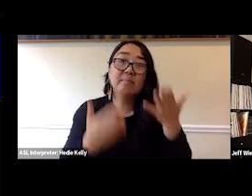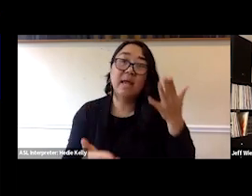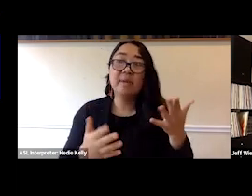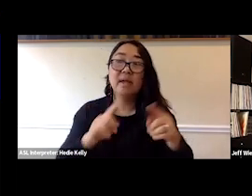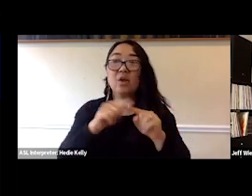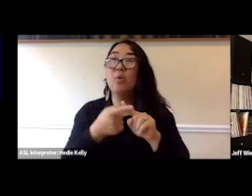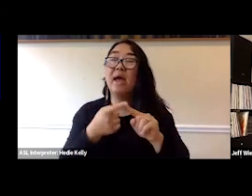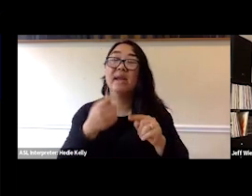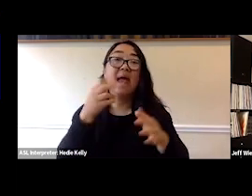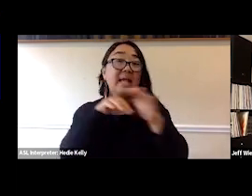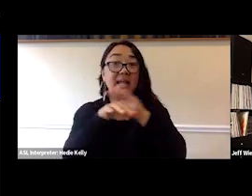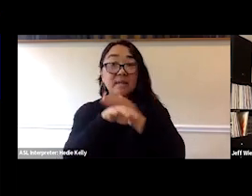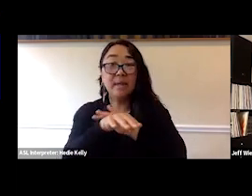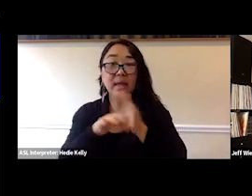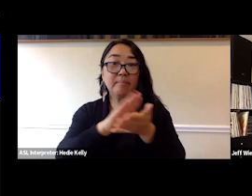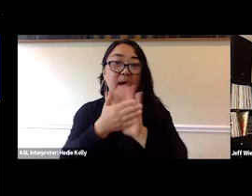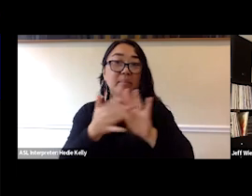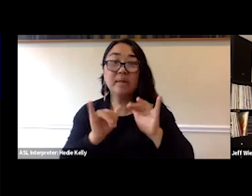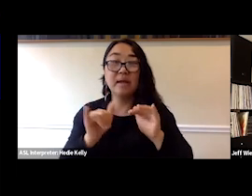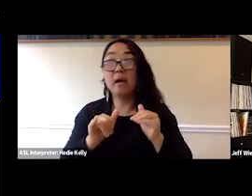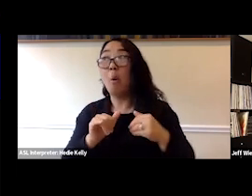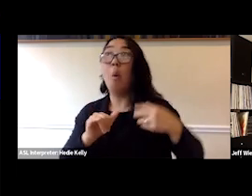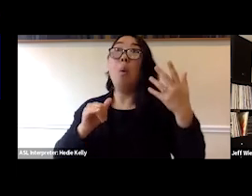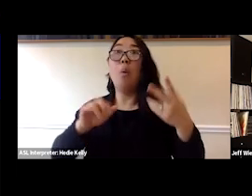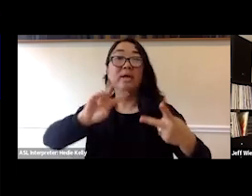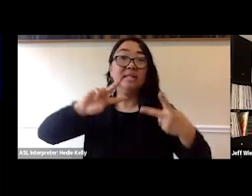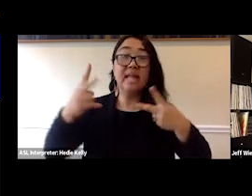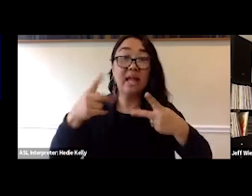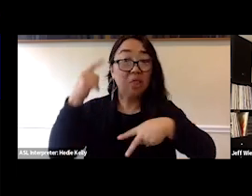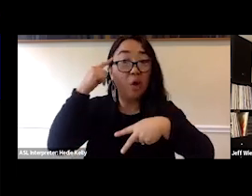that everyone potentially suffers versus if it's thought about from the beginning